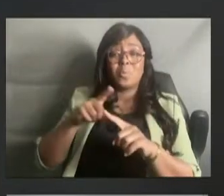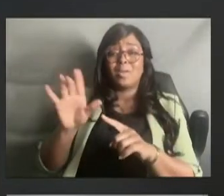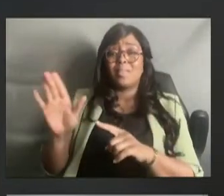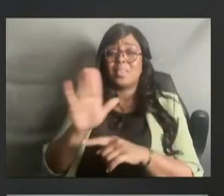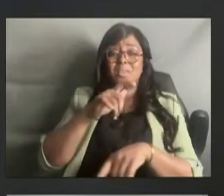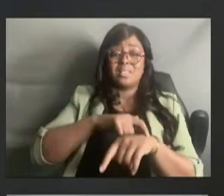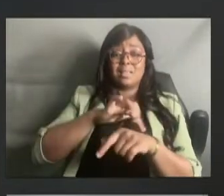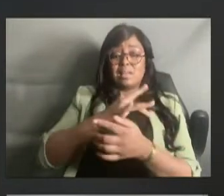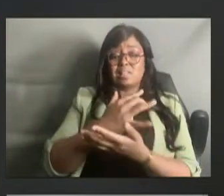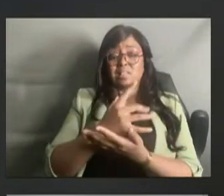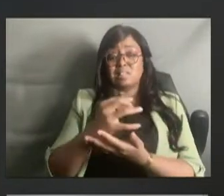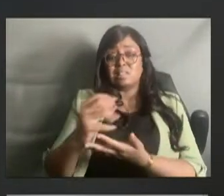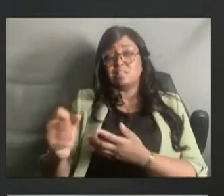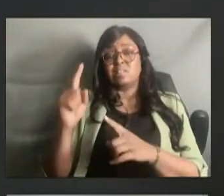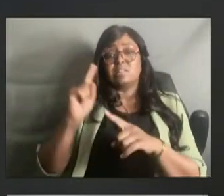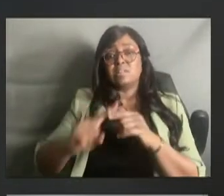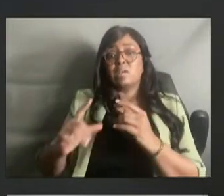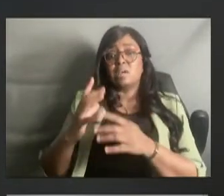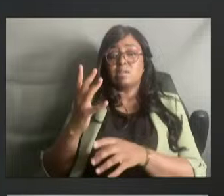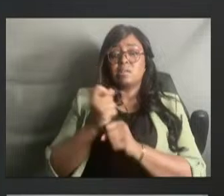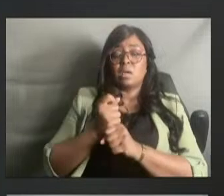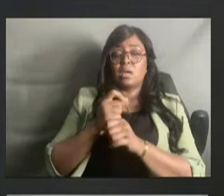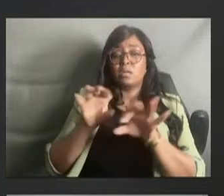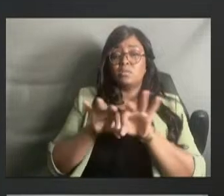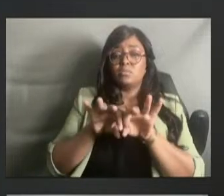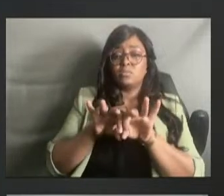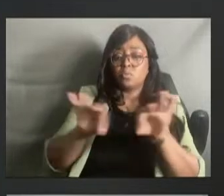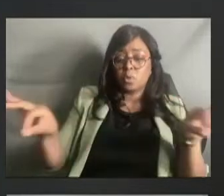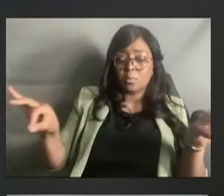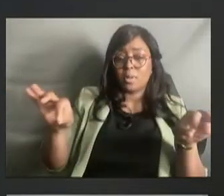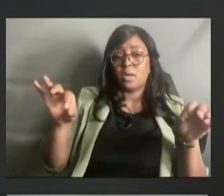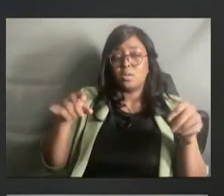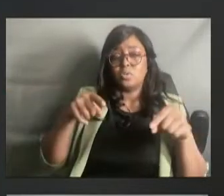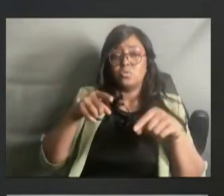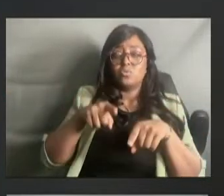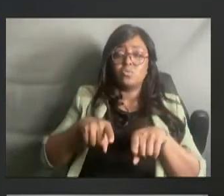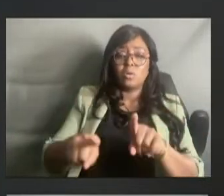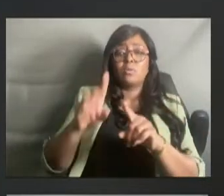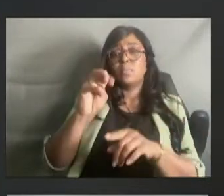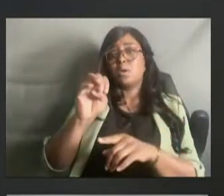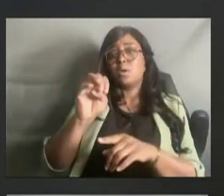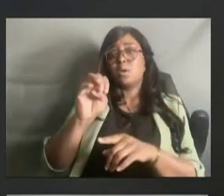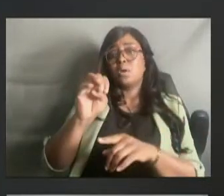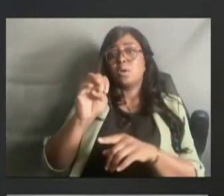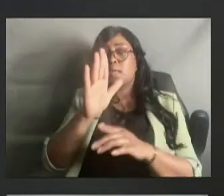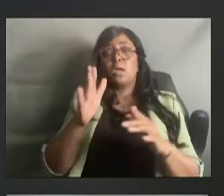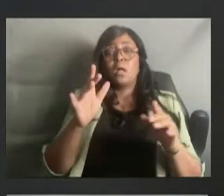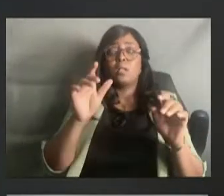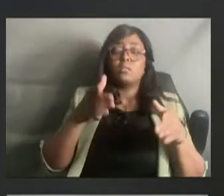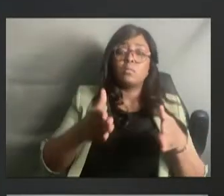to put in place because our students who run out of time and